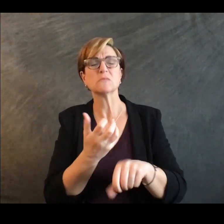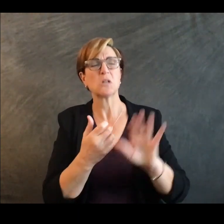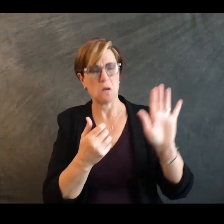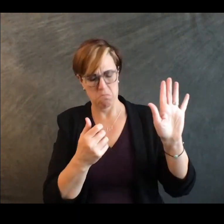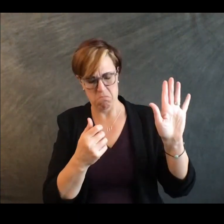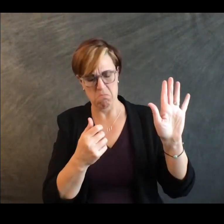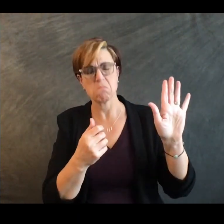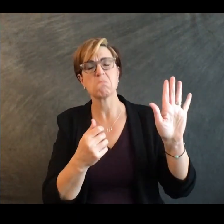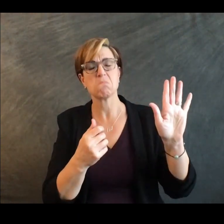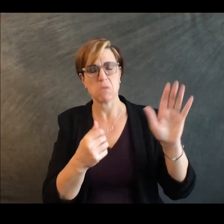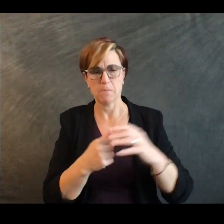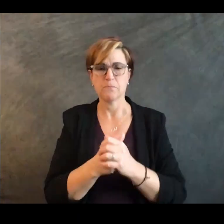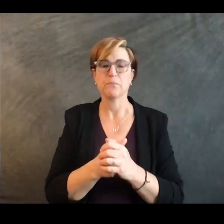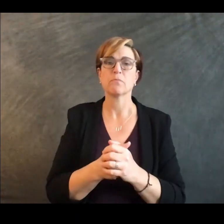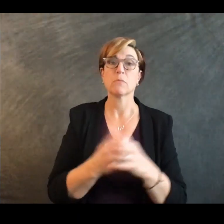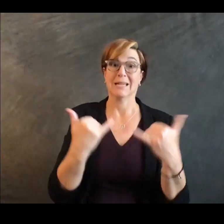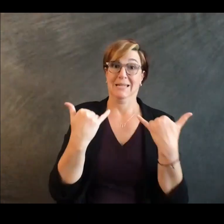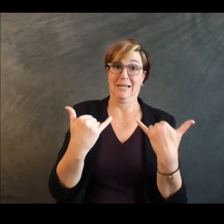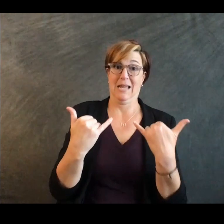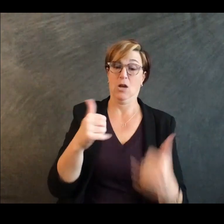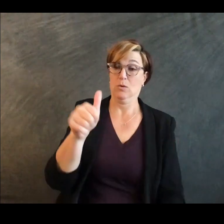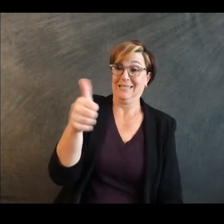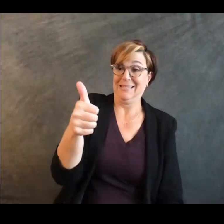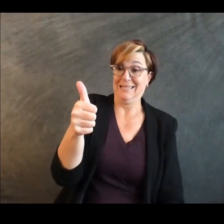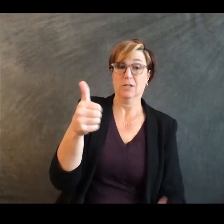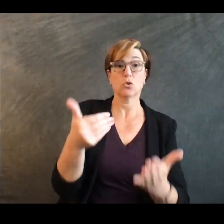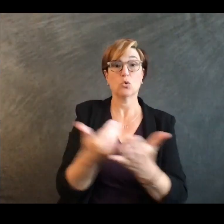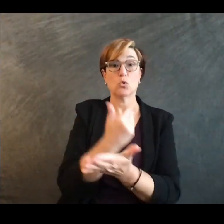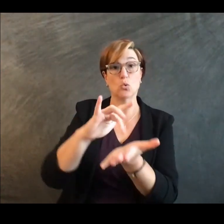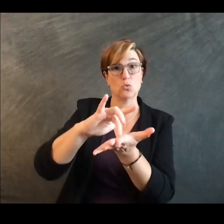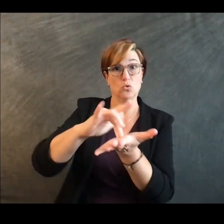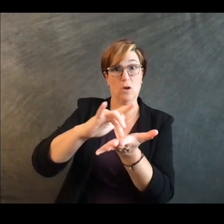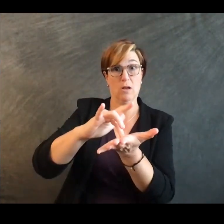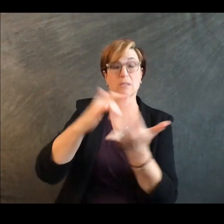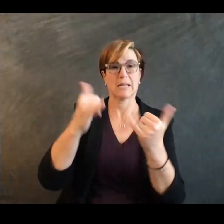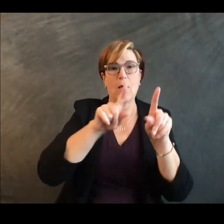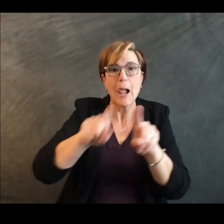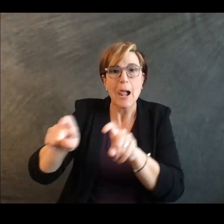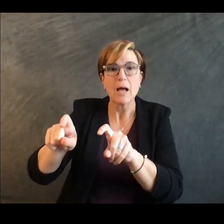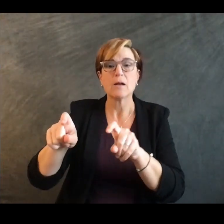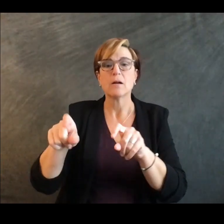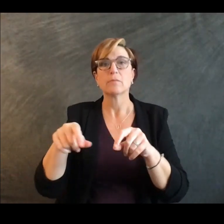drugs and active trials with 15 more soon to follow as well as to vaccine